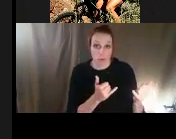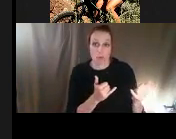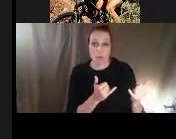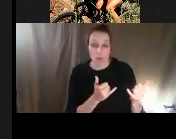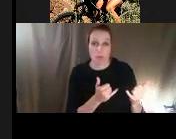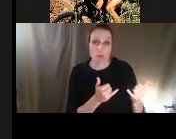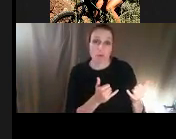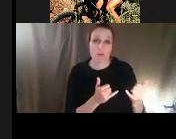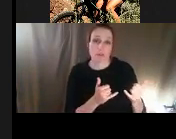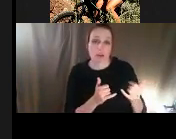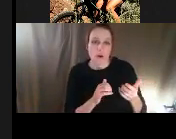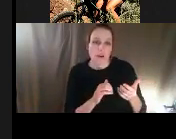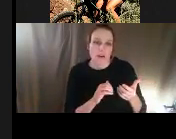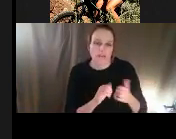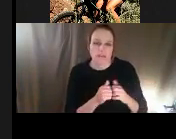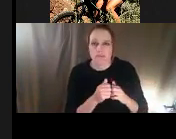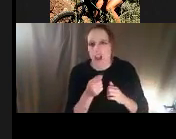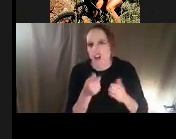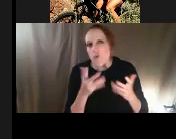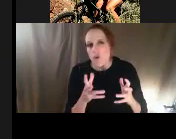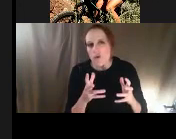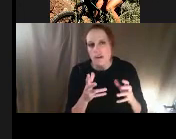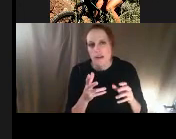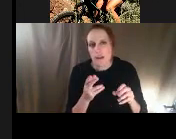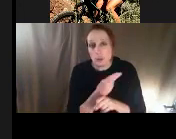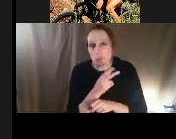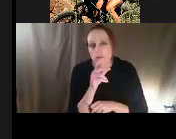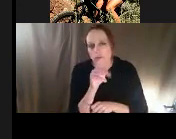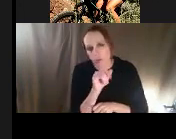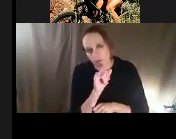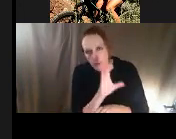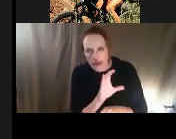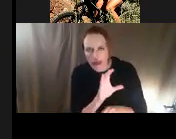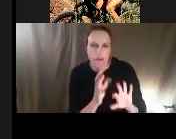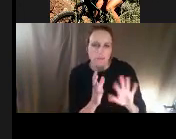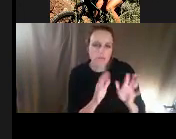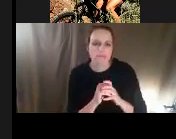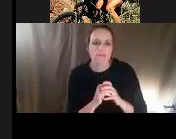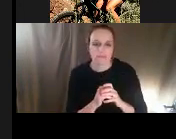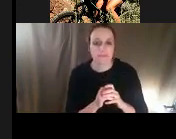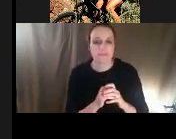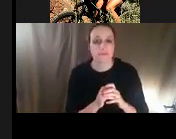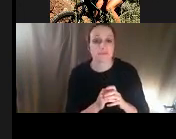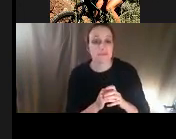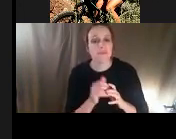in trauma informed care practice. So, I think it'll make sense as we keep moving,